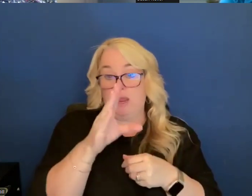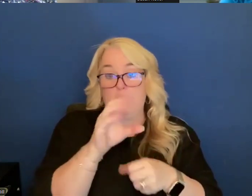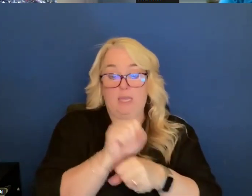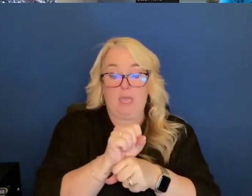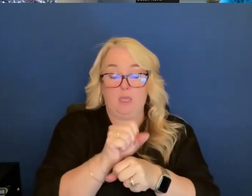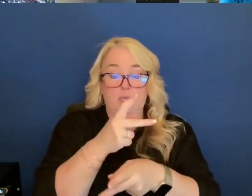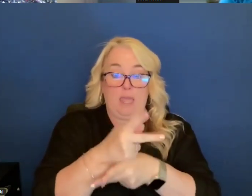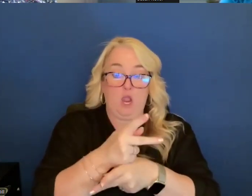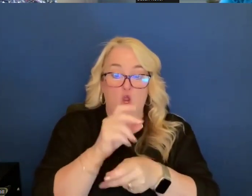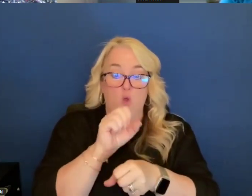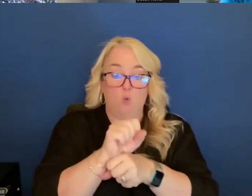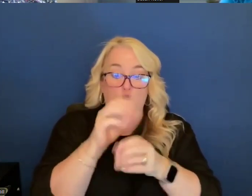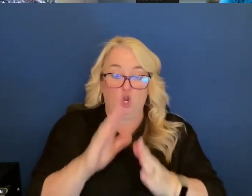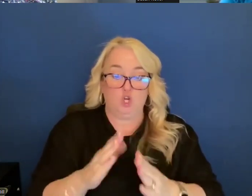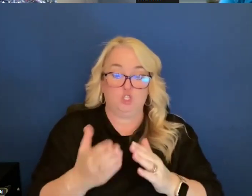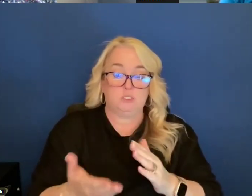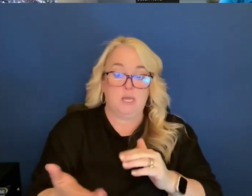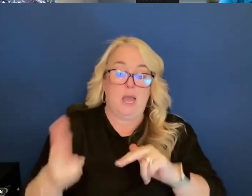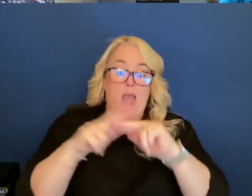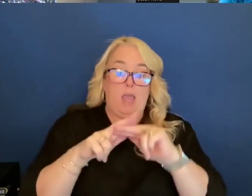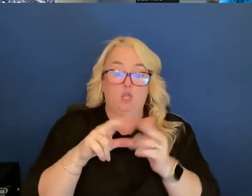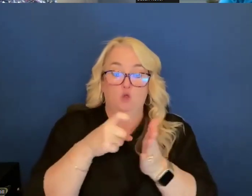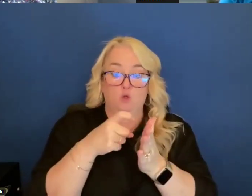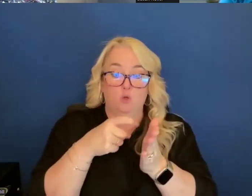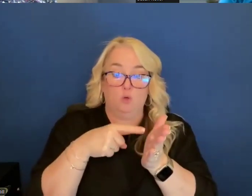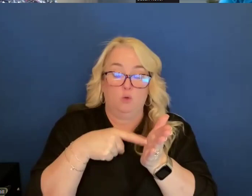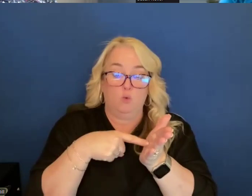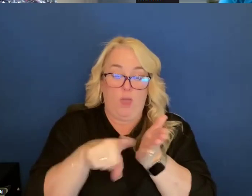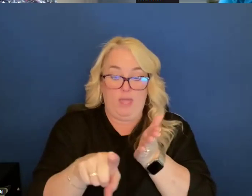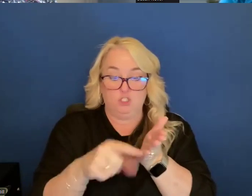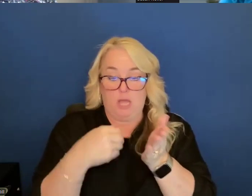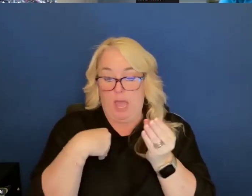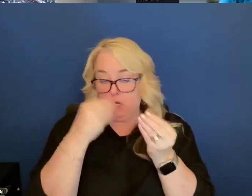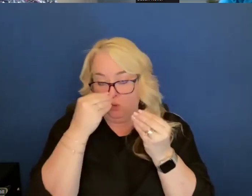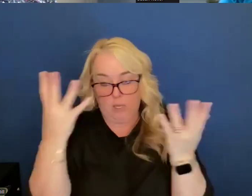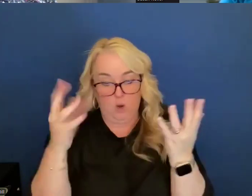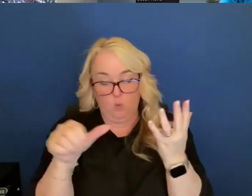higher rate? I don't care what else you do. So I always include